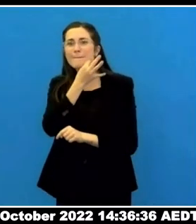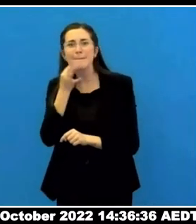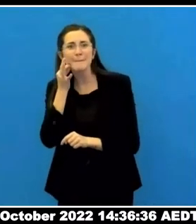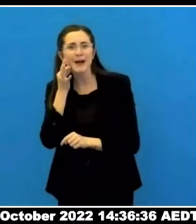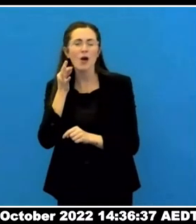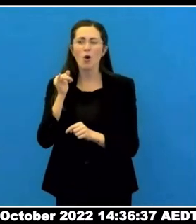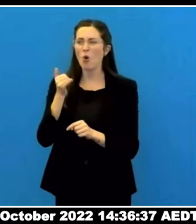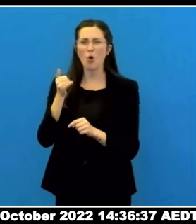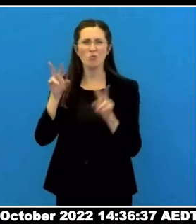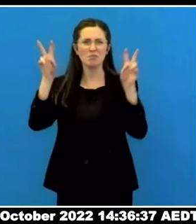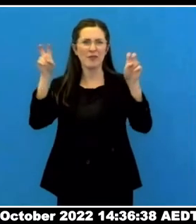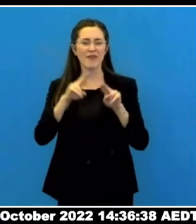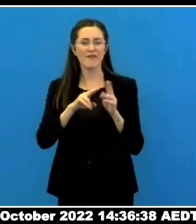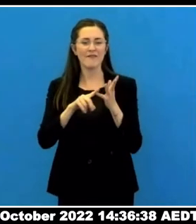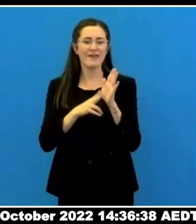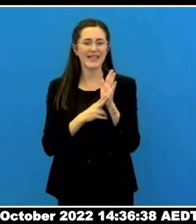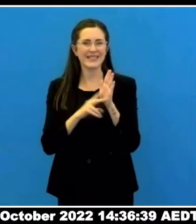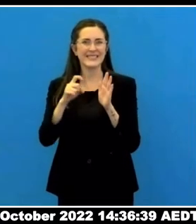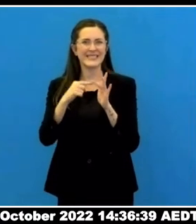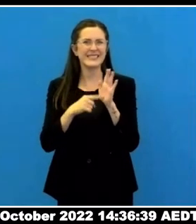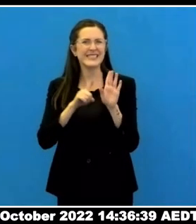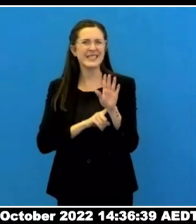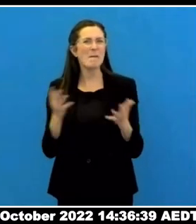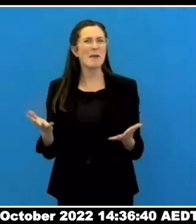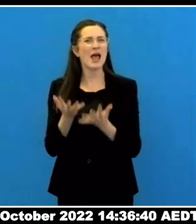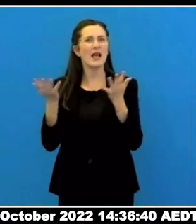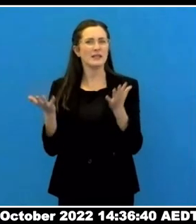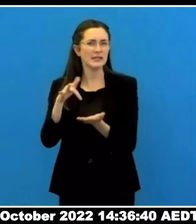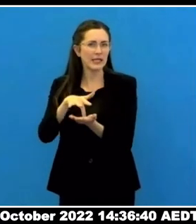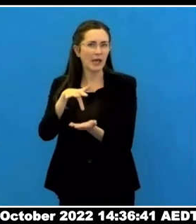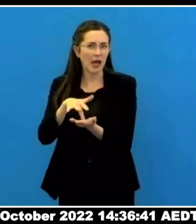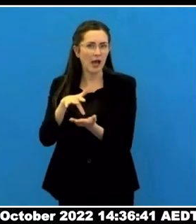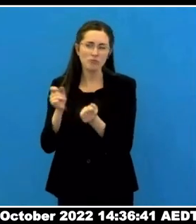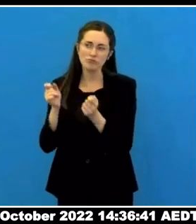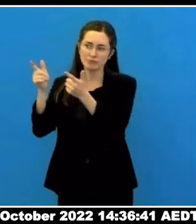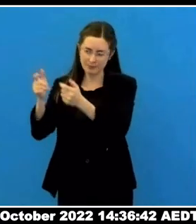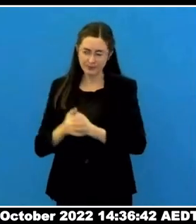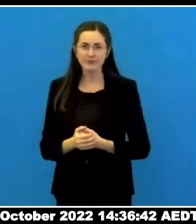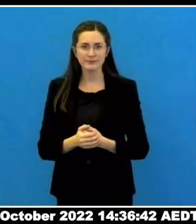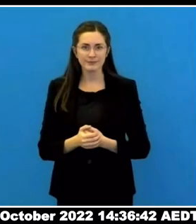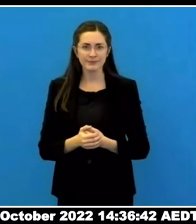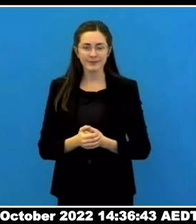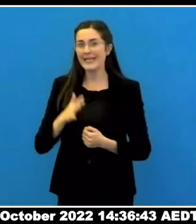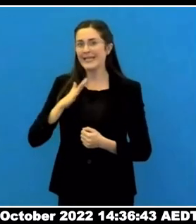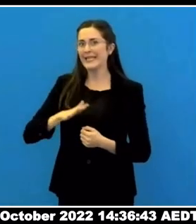She can walk well enough, but someone needs to hold her hand.